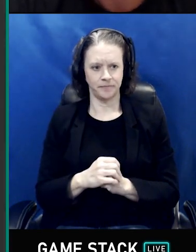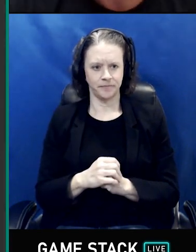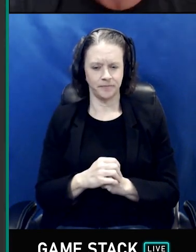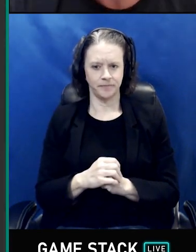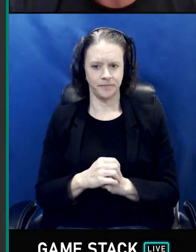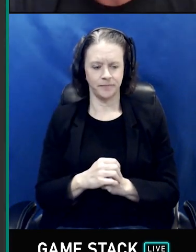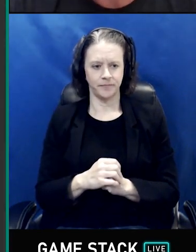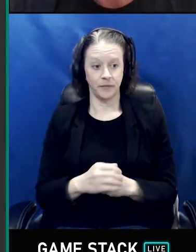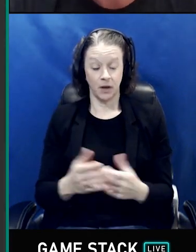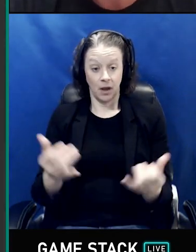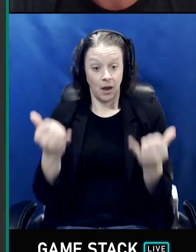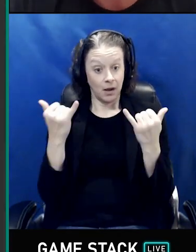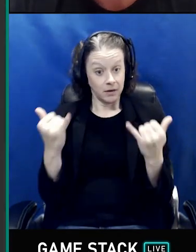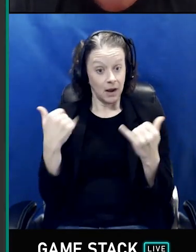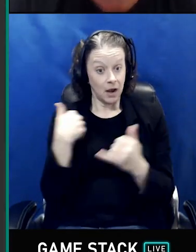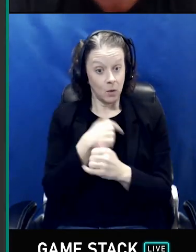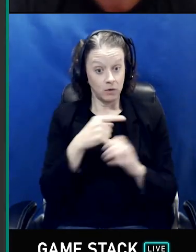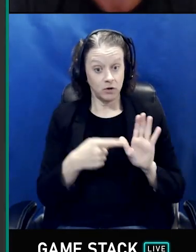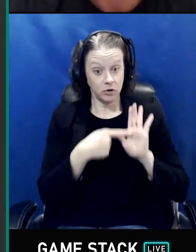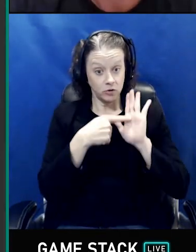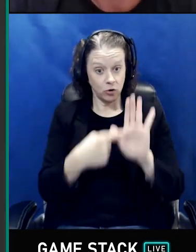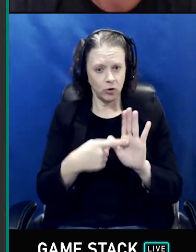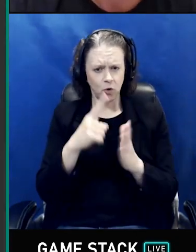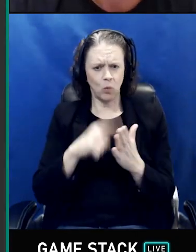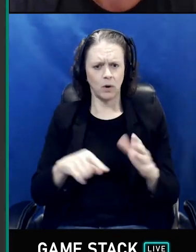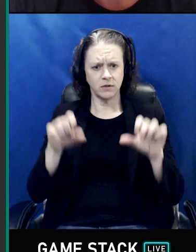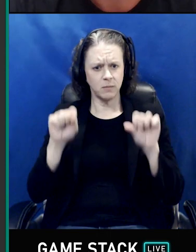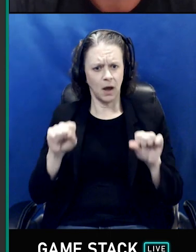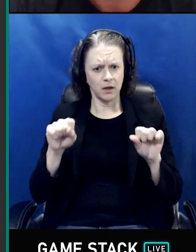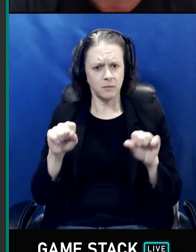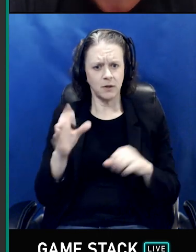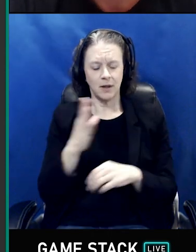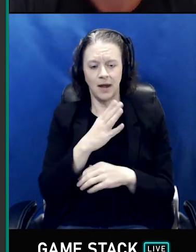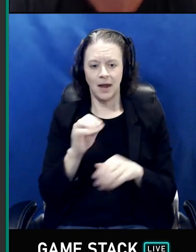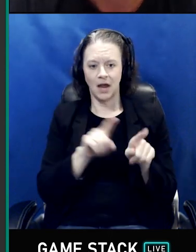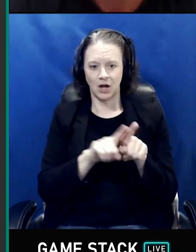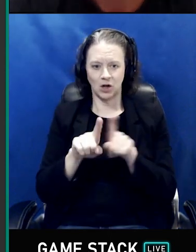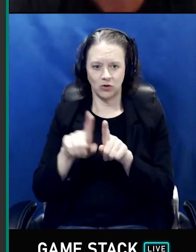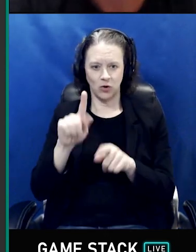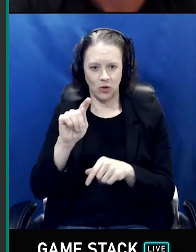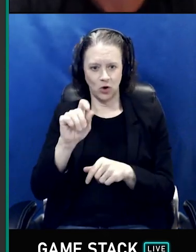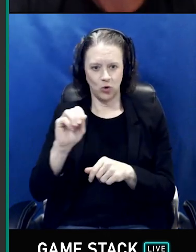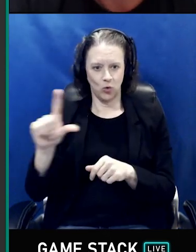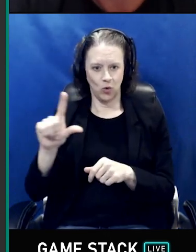So now that we've shown you what is possible and the toolsets we've been building out,